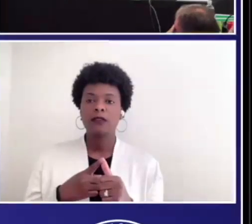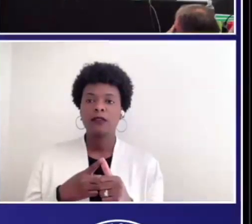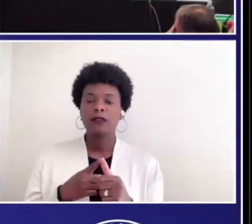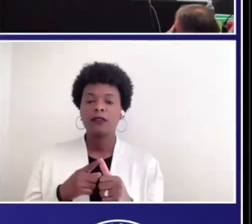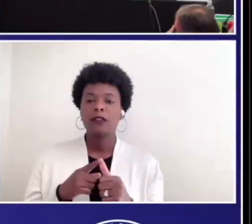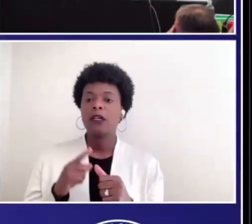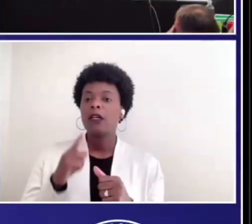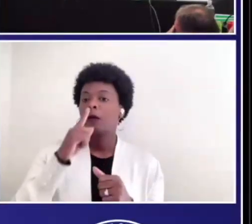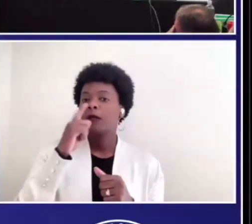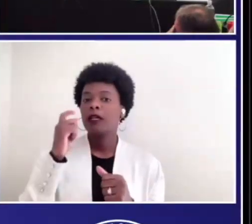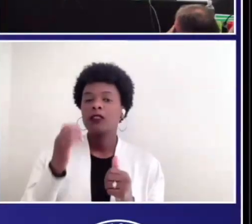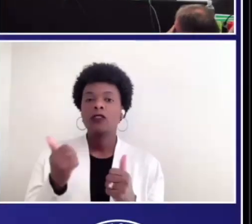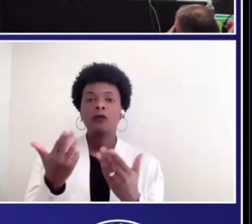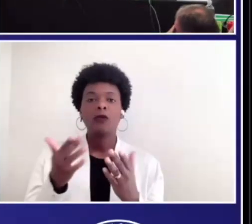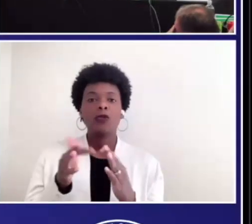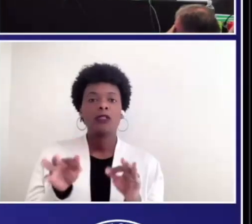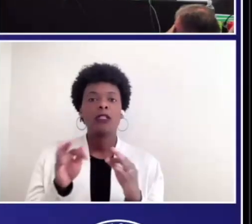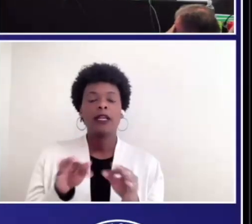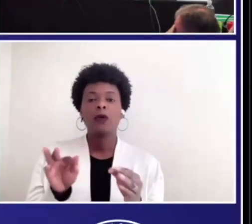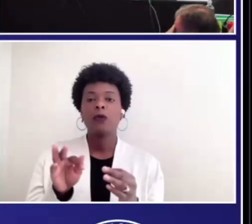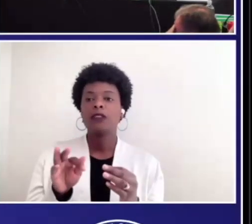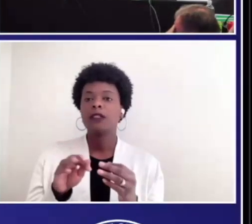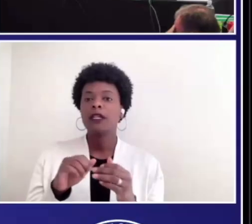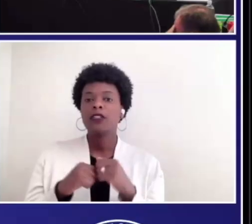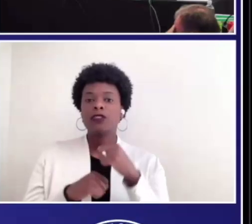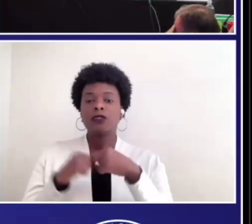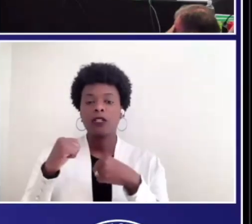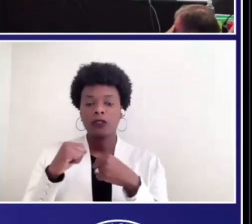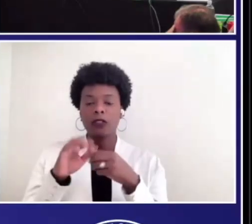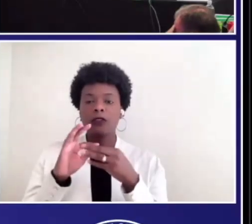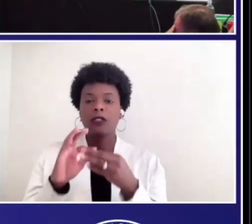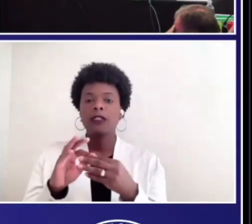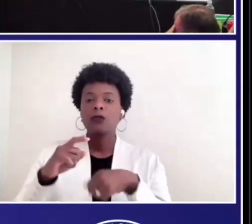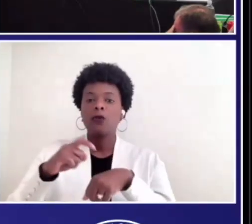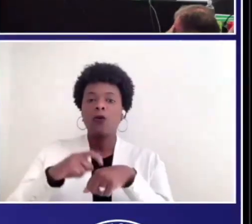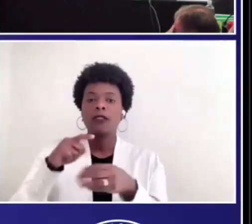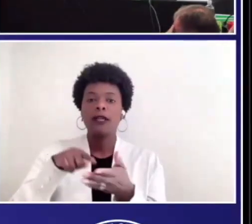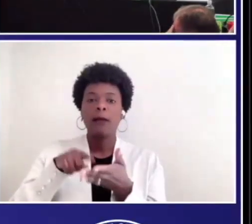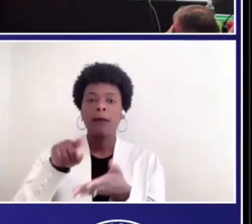because the proposed language is explicitly structured around an on-time monthly payment, PSLF credit would only accrue for